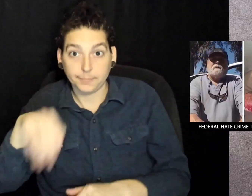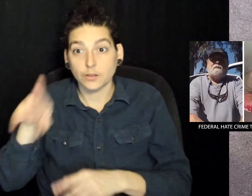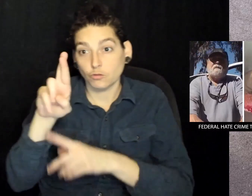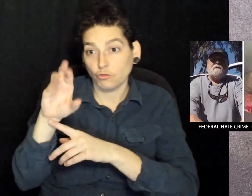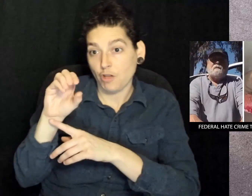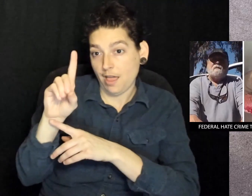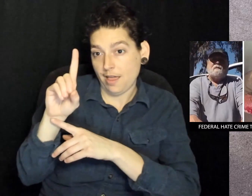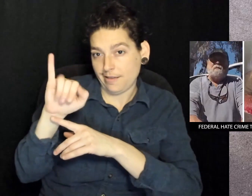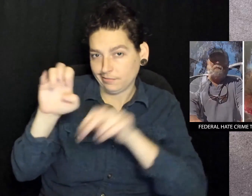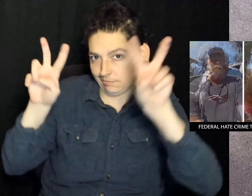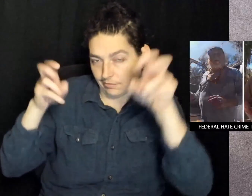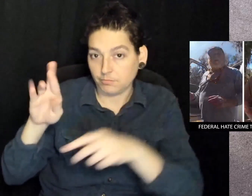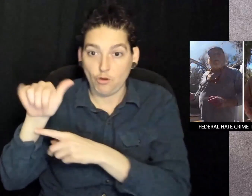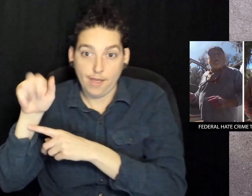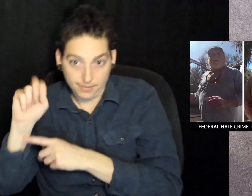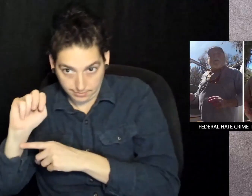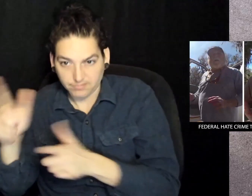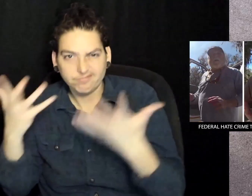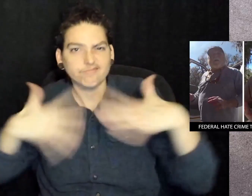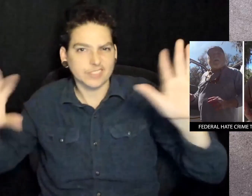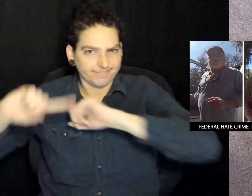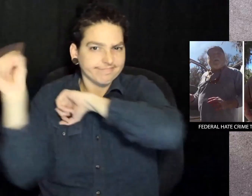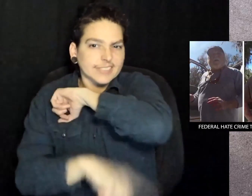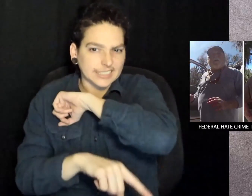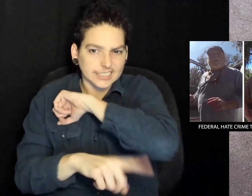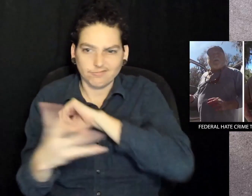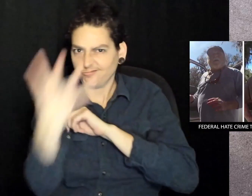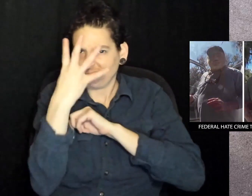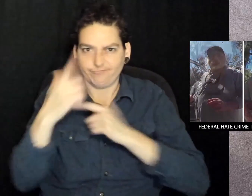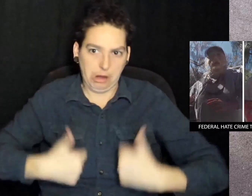Gregory and Travis McMichael and William Roddie Bryan have already